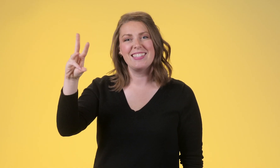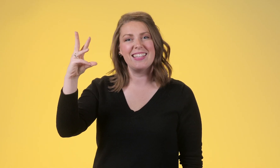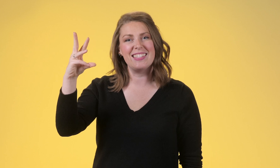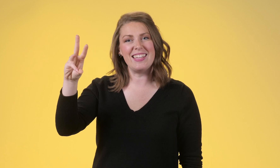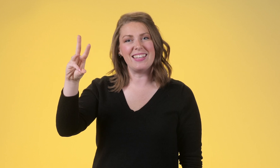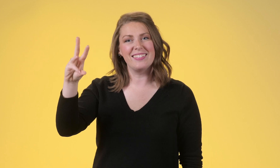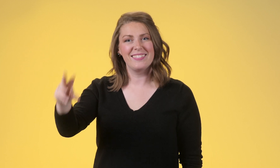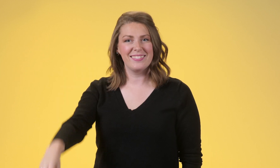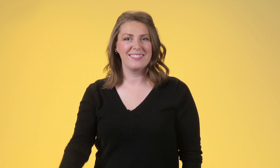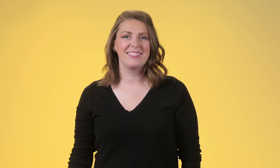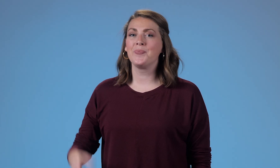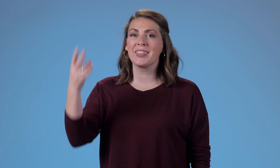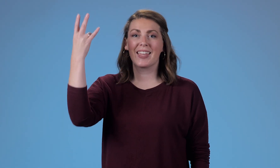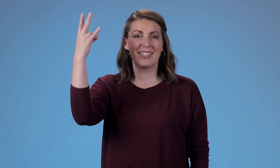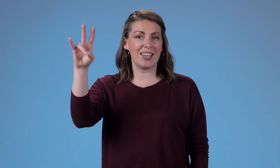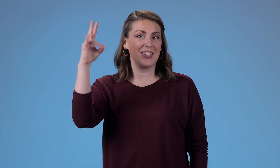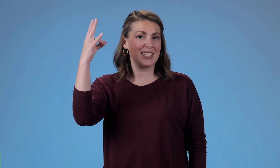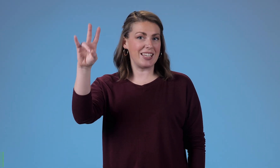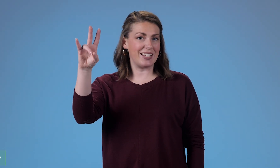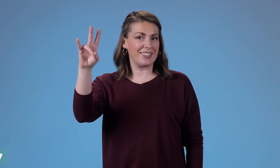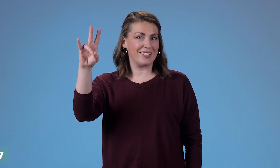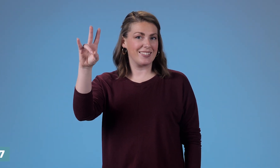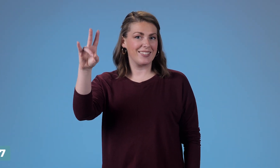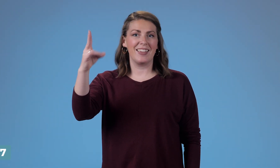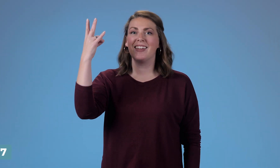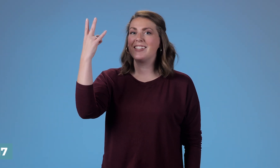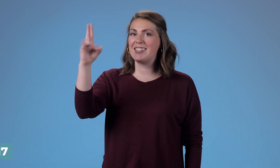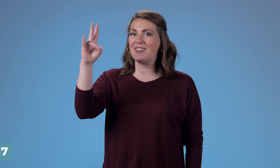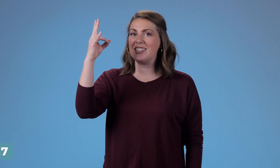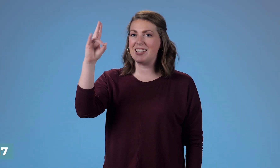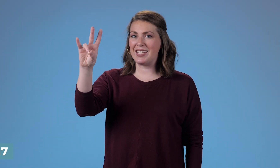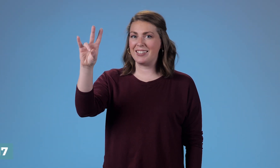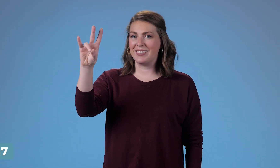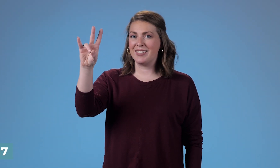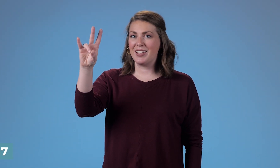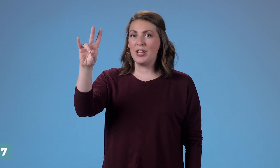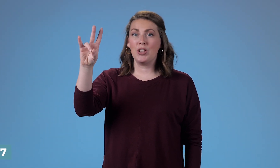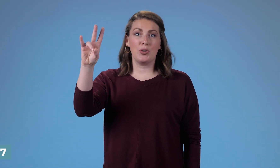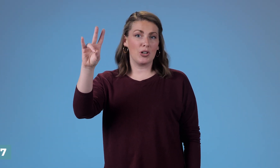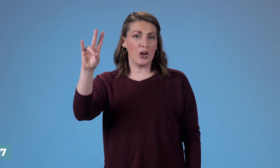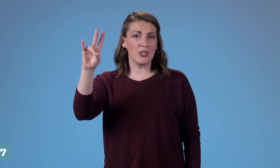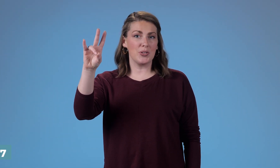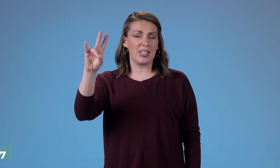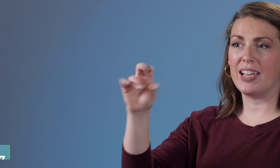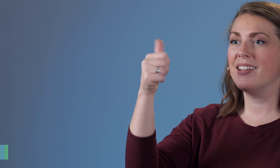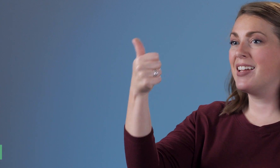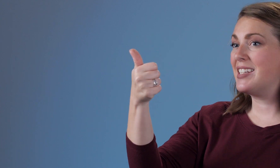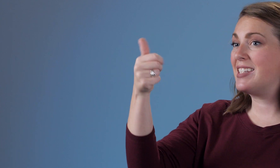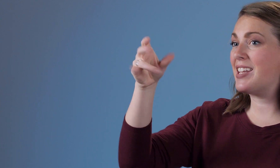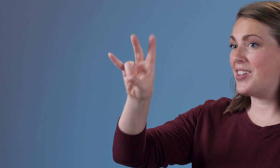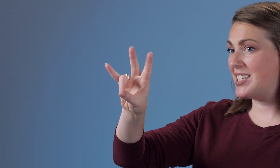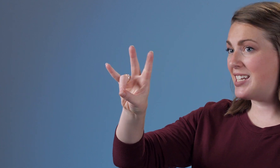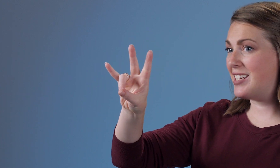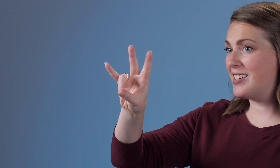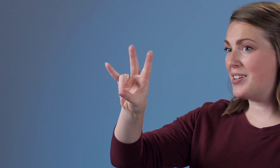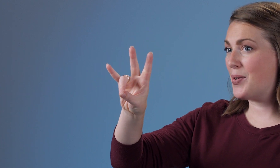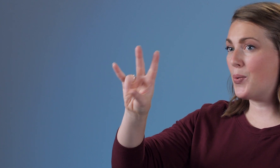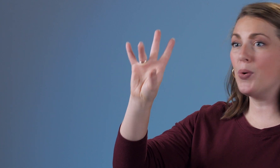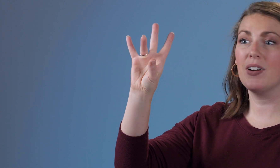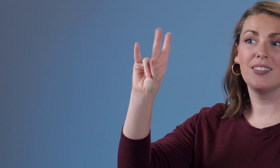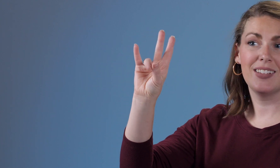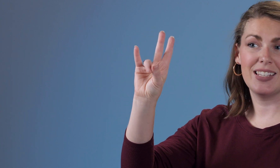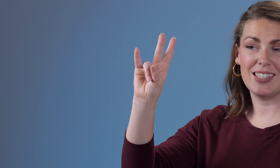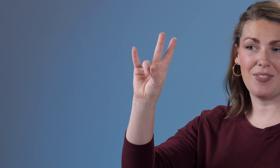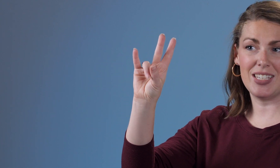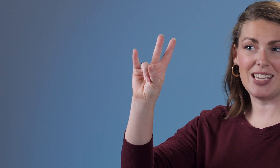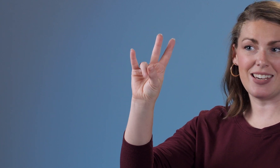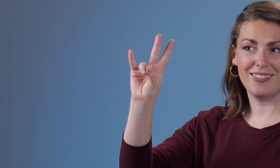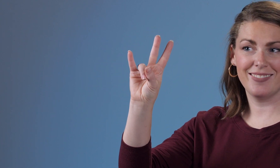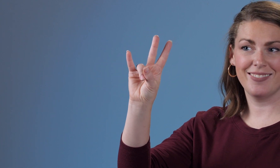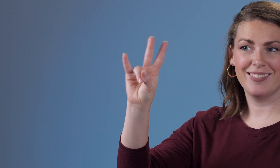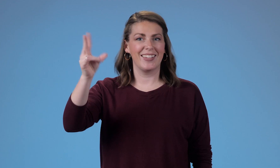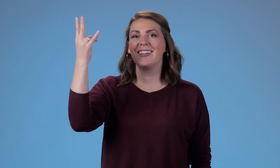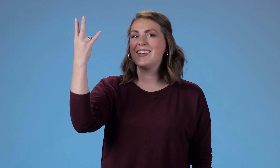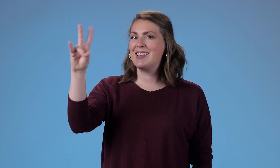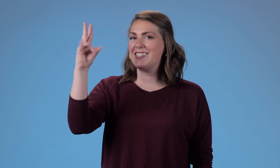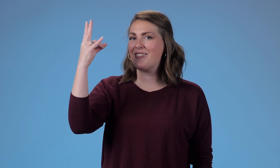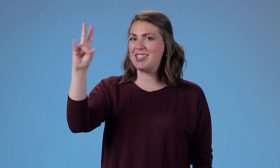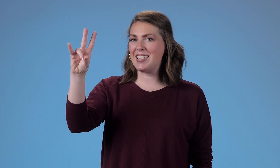sixteen.' 'Seventeen, seventeen,' you can also sign 'seventeen, or seventeen, seventeen.'